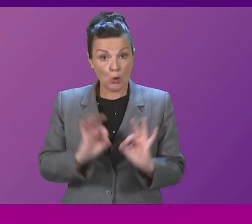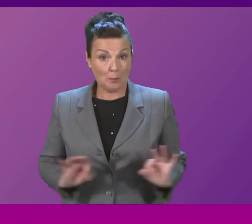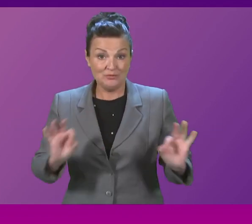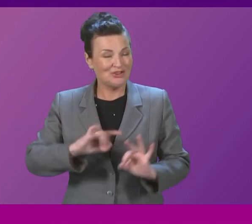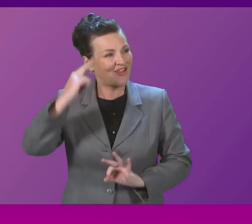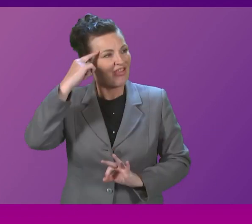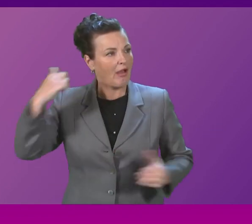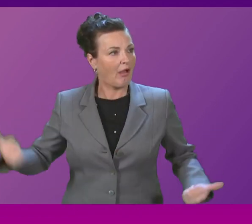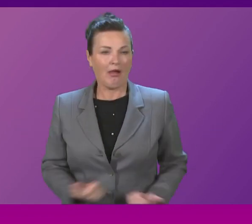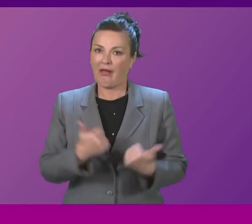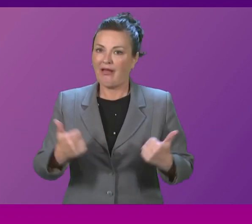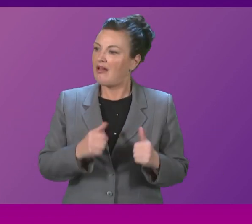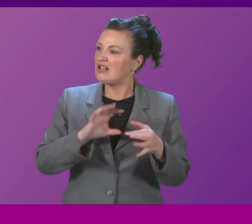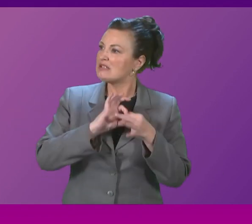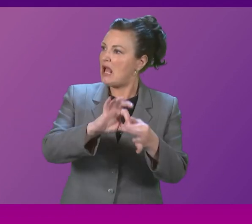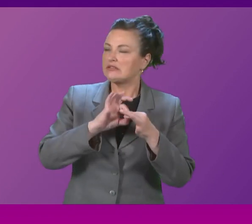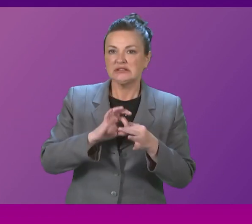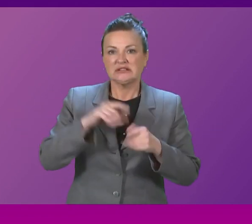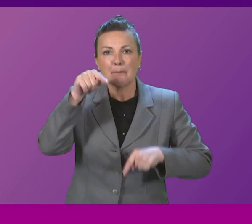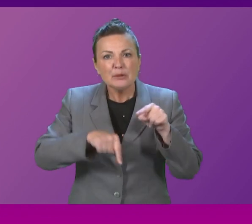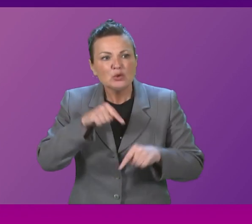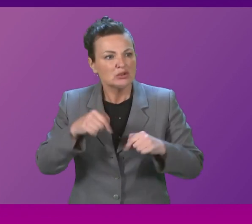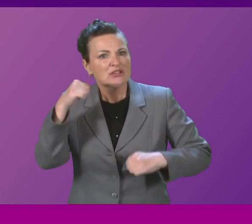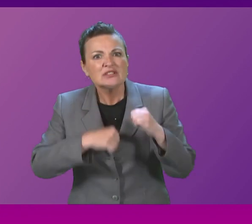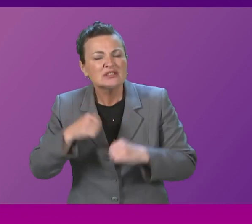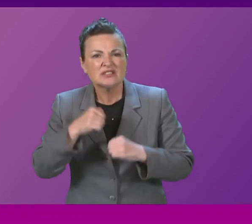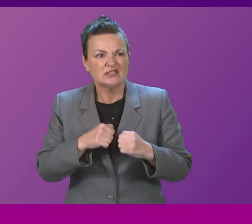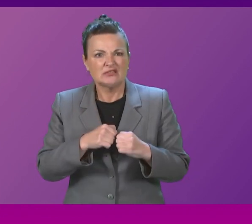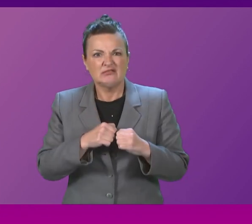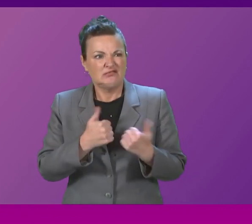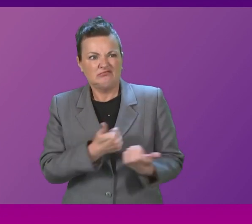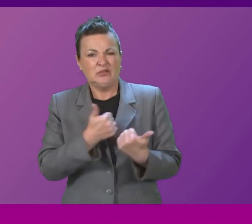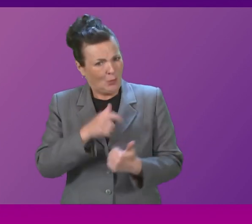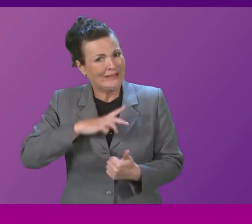abuse or the need to do more to protect victims and potential victims of domestic abuse.